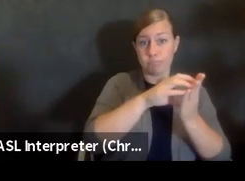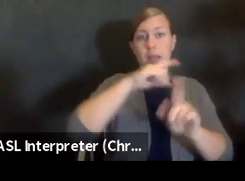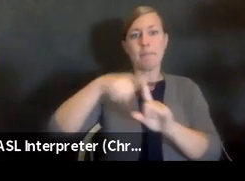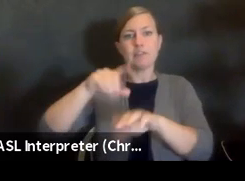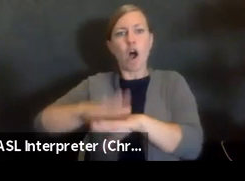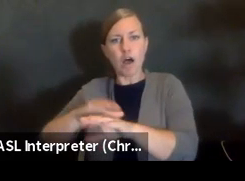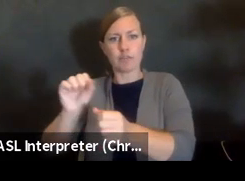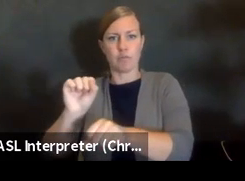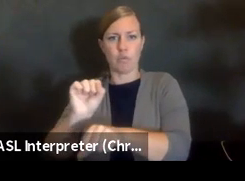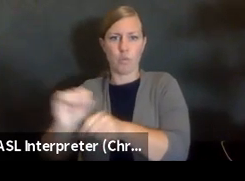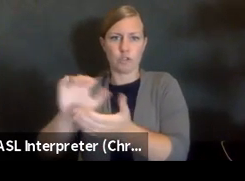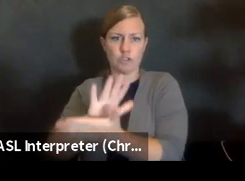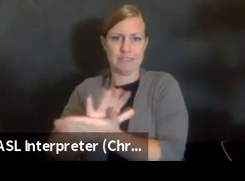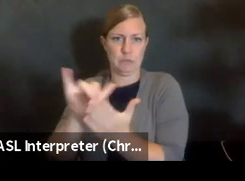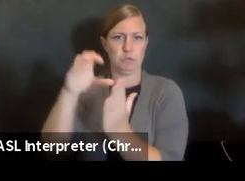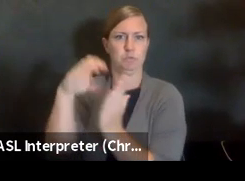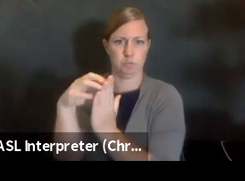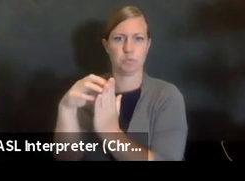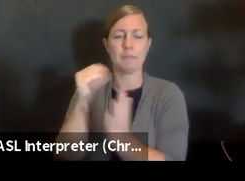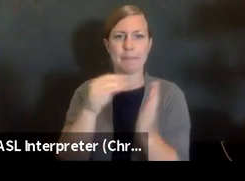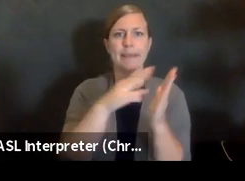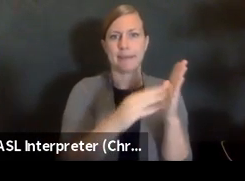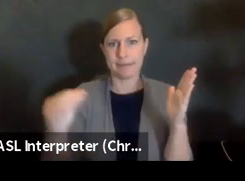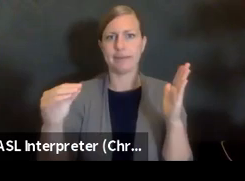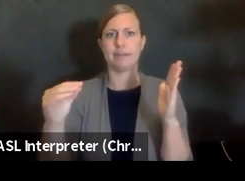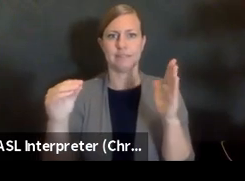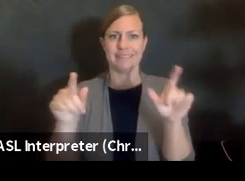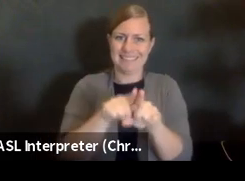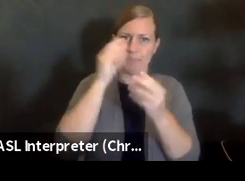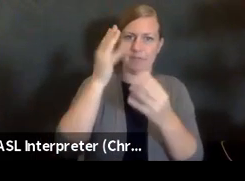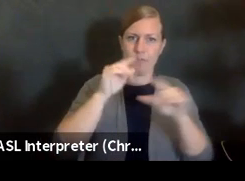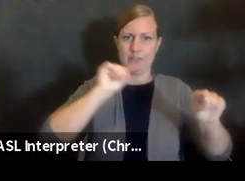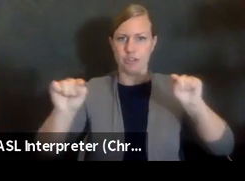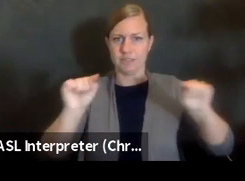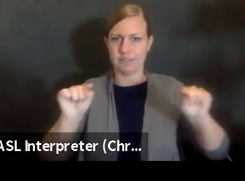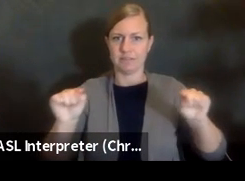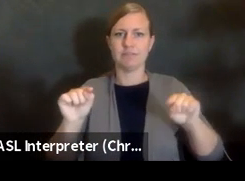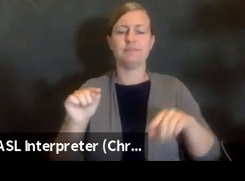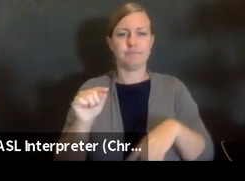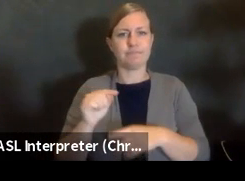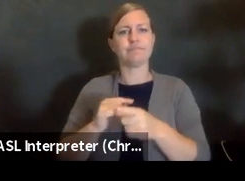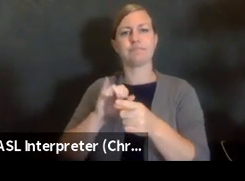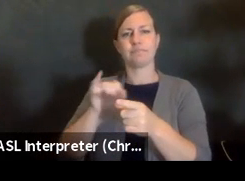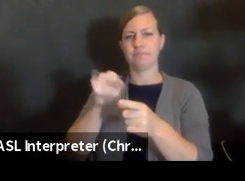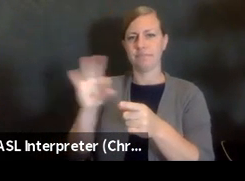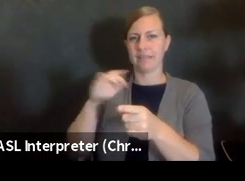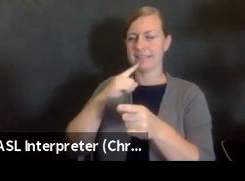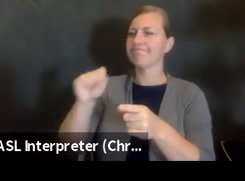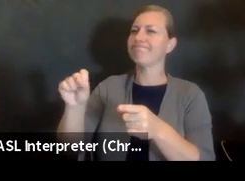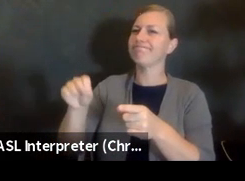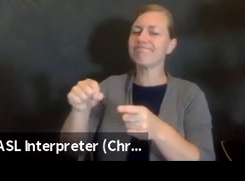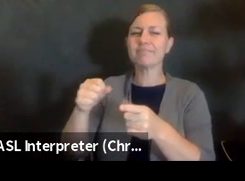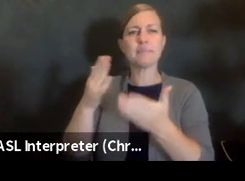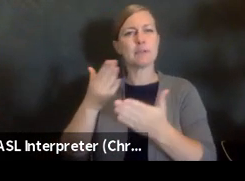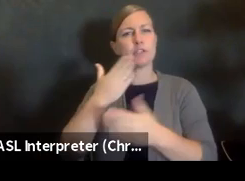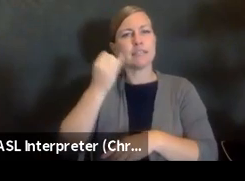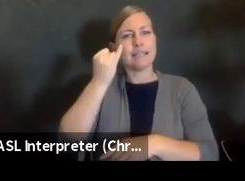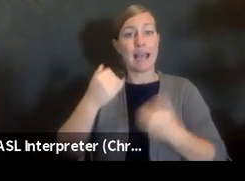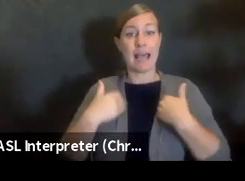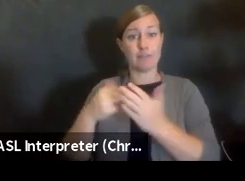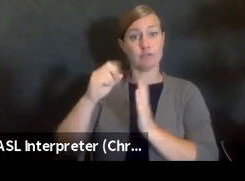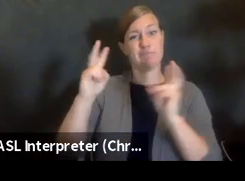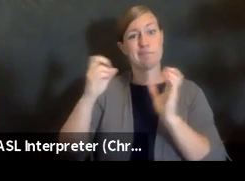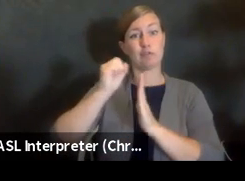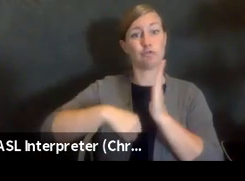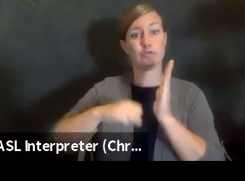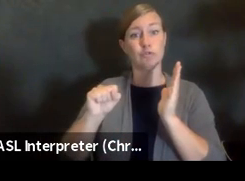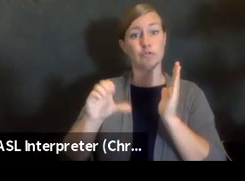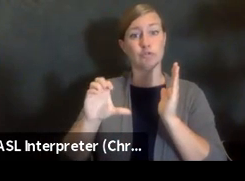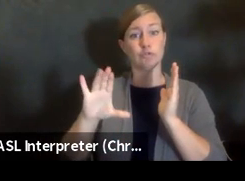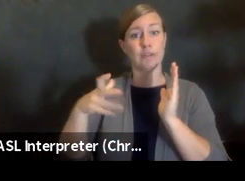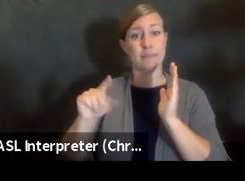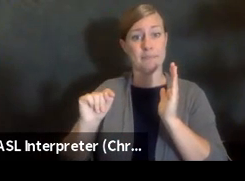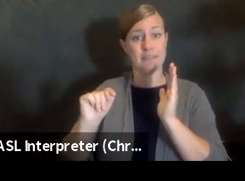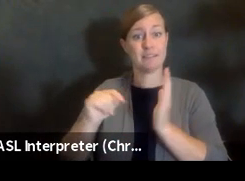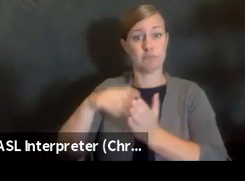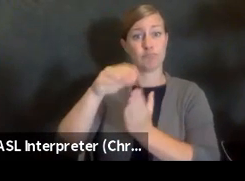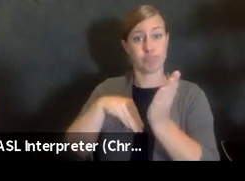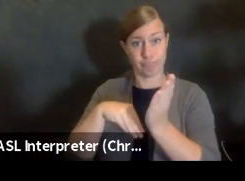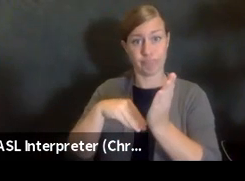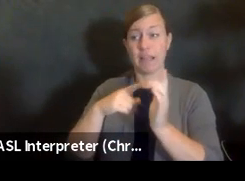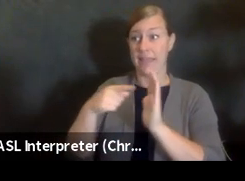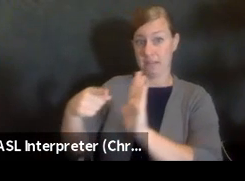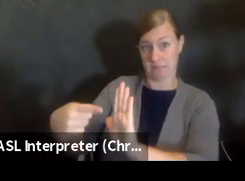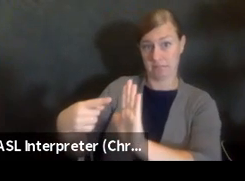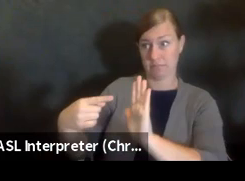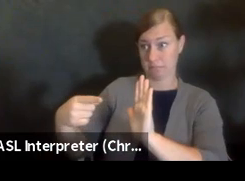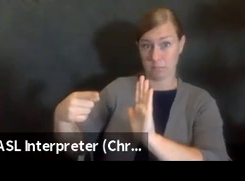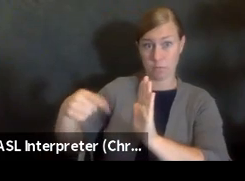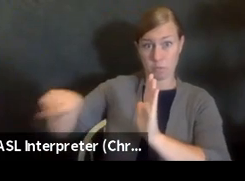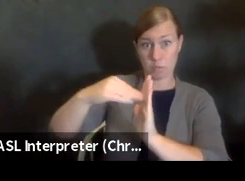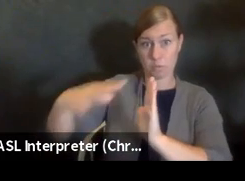Jeff Crawford: I really appreciate that. It sounds like getting a script to make sure that it's clearer and getting feedback from students, so I know that it's clear to them and then sticking to that consistent script and way of doing it.